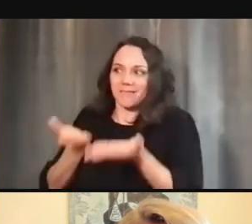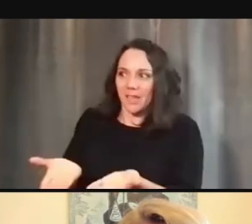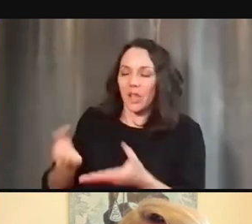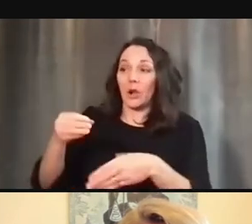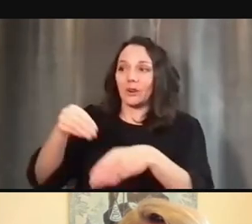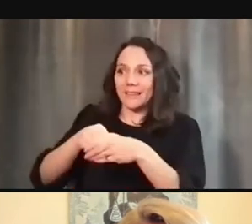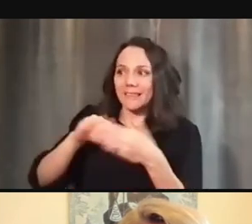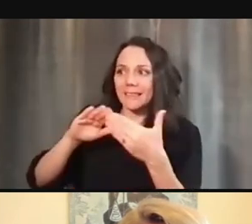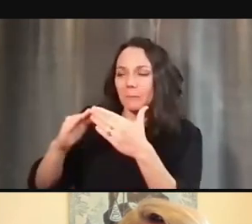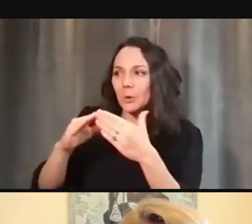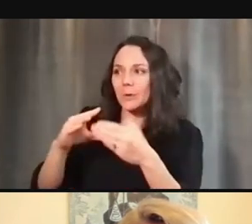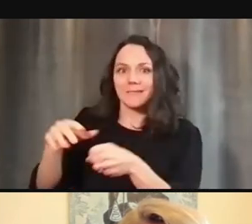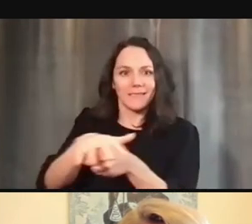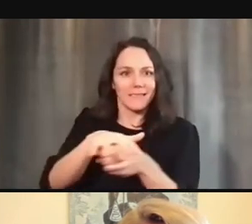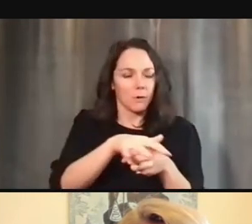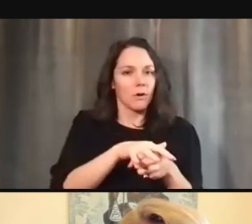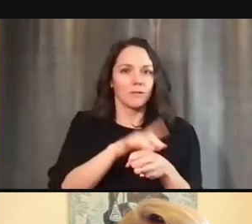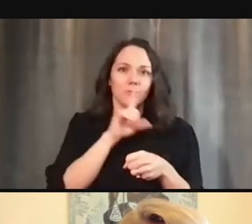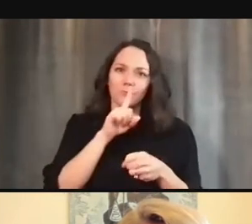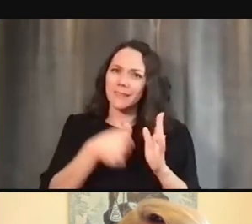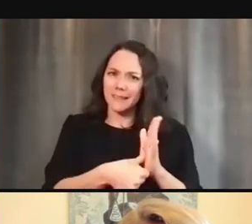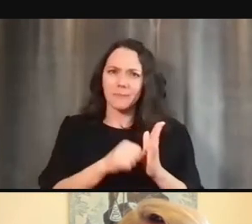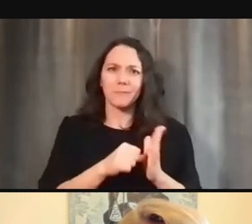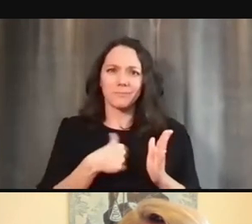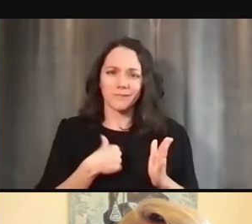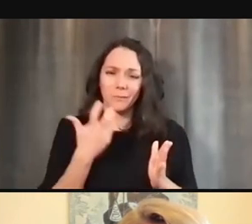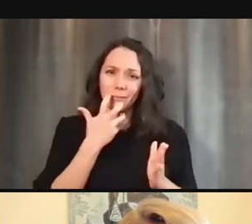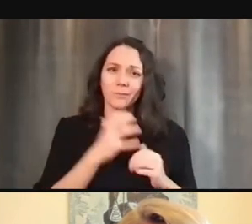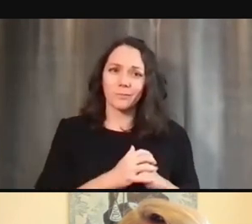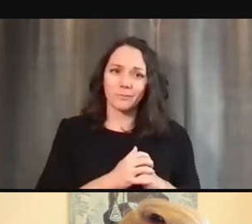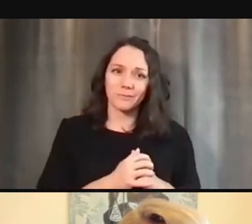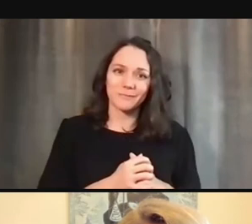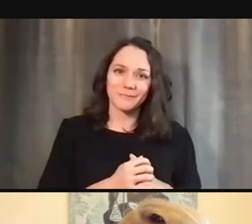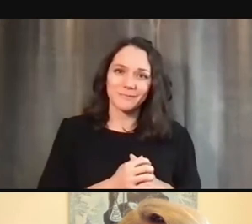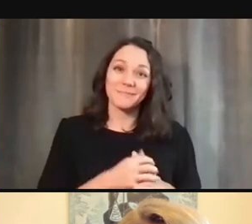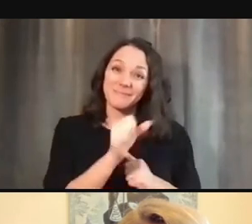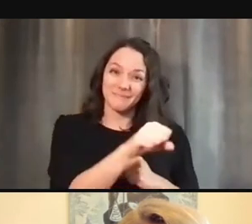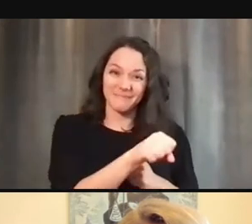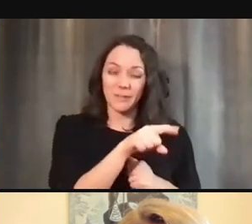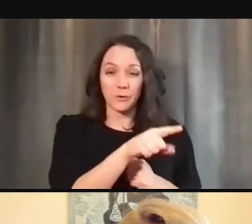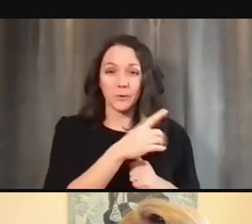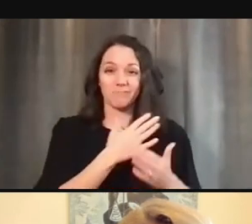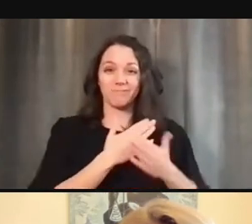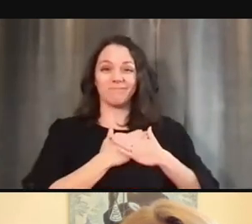I think it's really impressive. So yes, you are near dear to my heart with that belief.